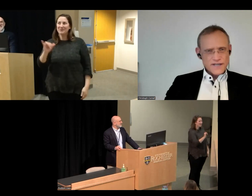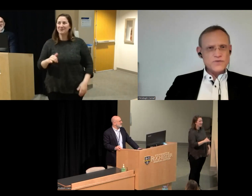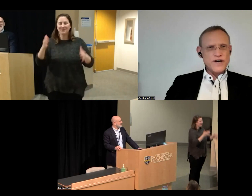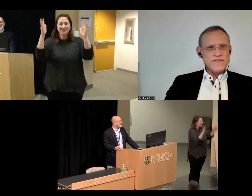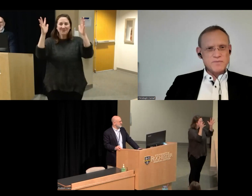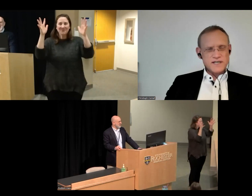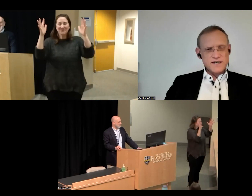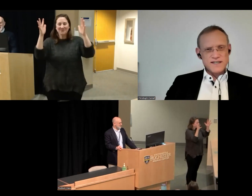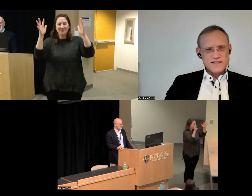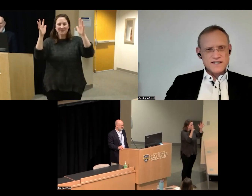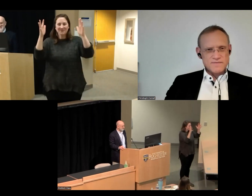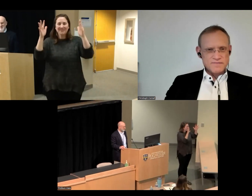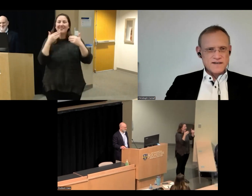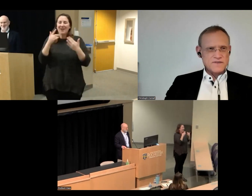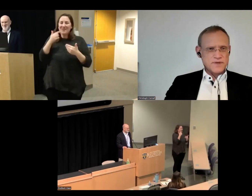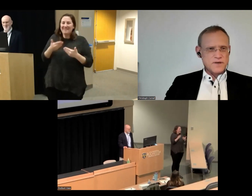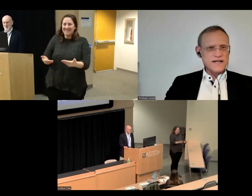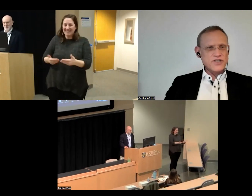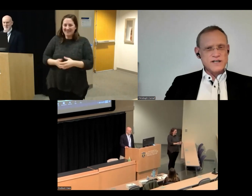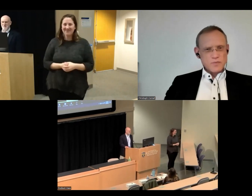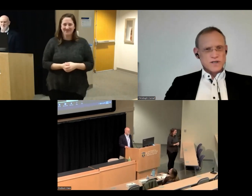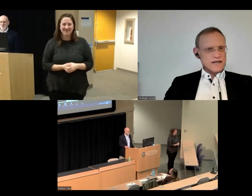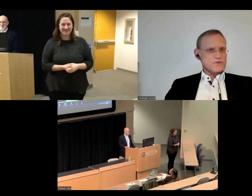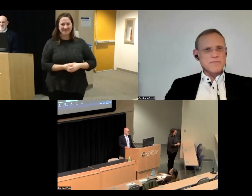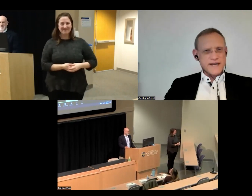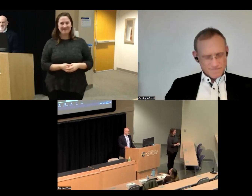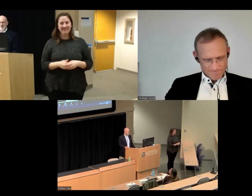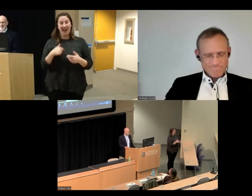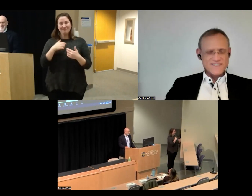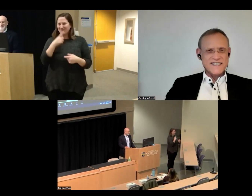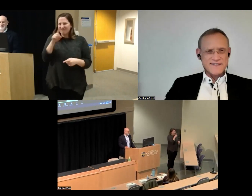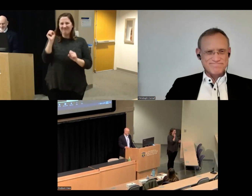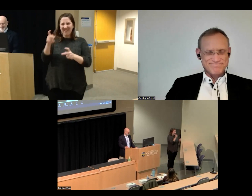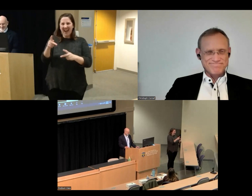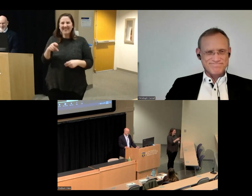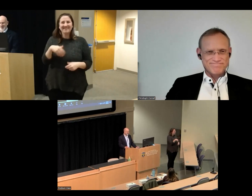Thank you for having me and yes being a pleasure, and I would love to come back. Take care. Okay.